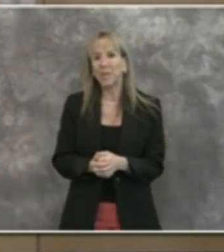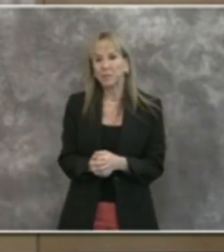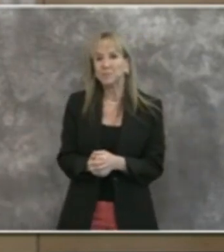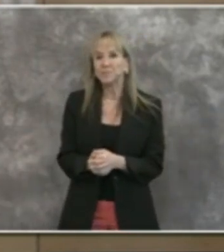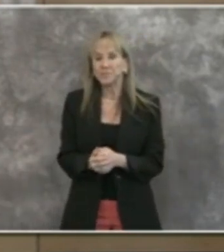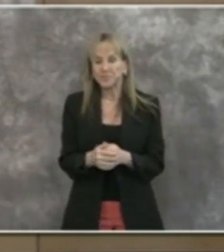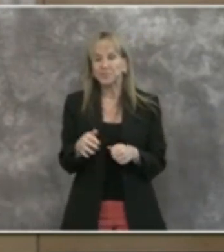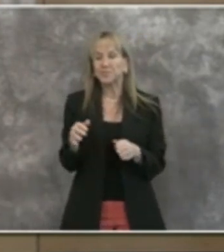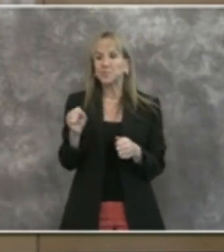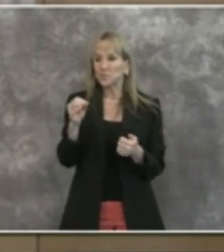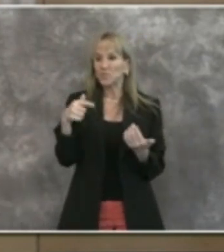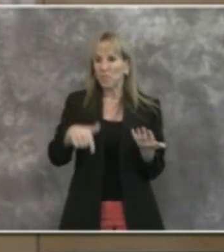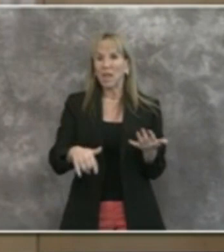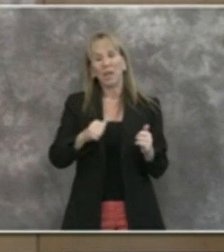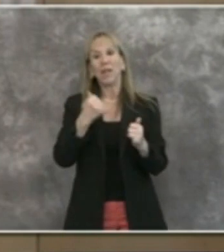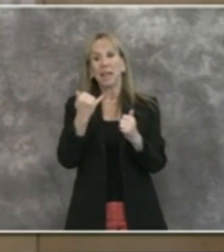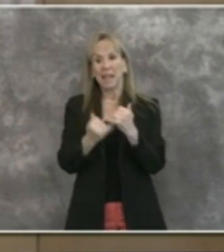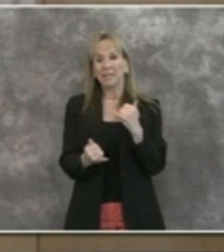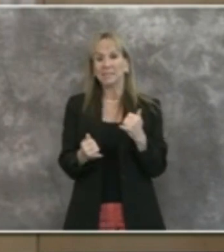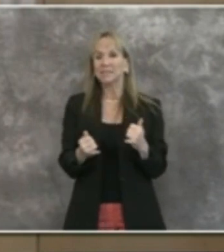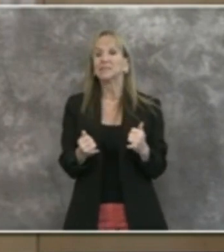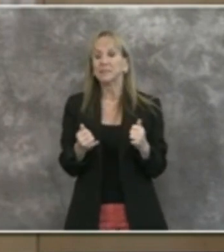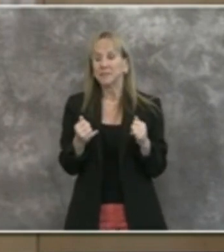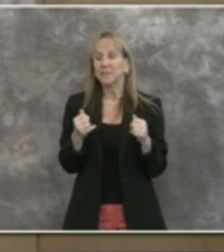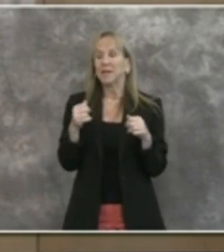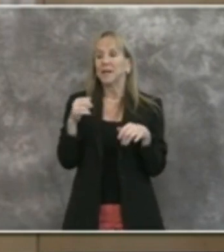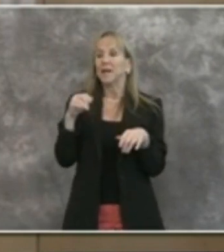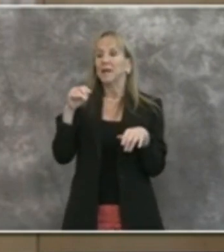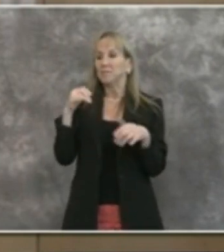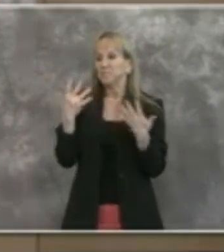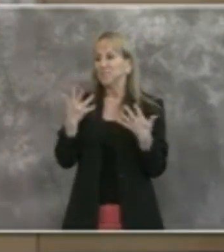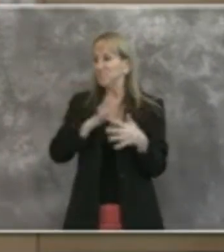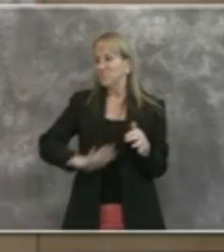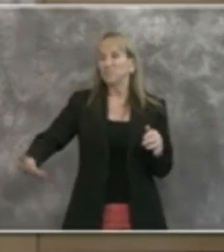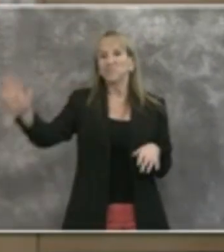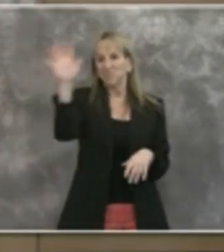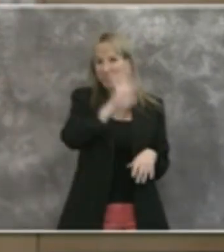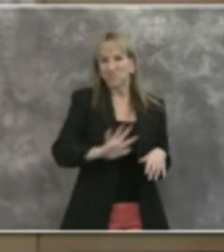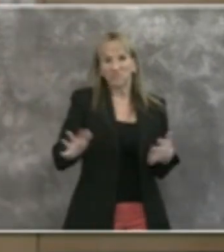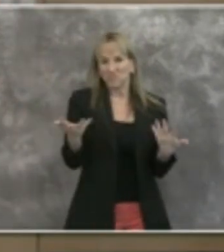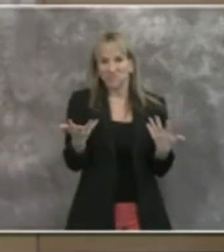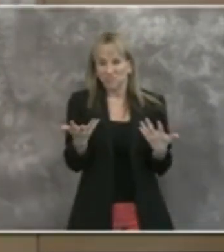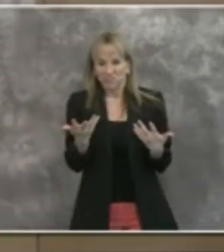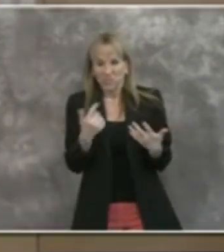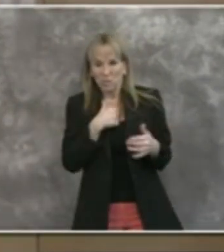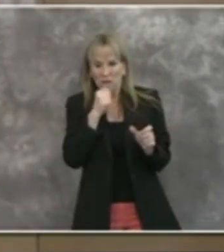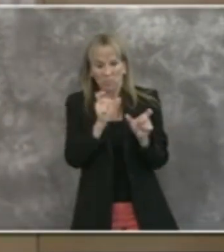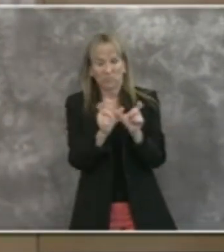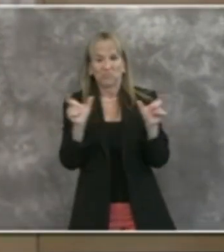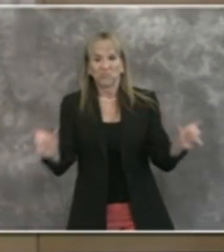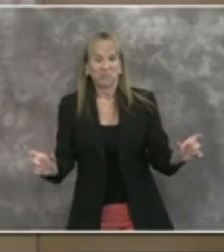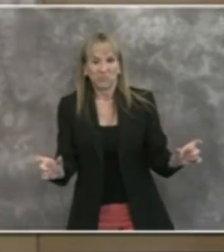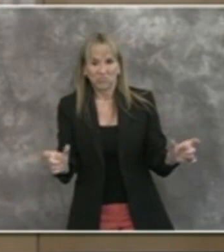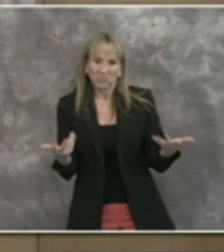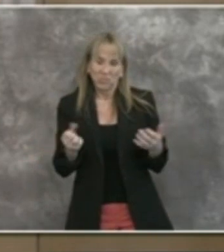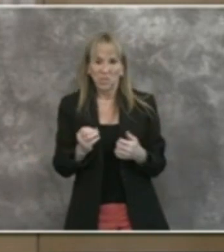COMPROMISED IMMUNE SYSTEMS. AND MANY MORE UNDERLYING MEDICAL CONDITIONS, THOSE